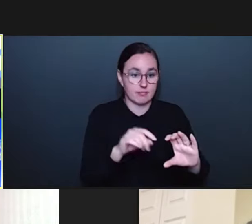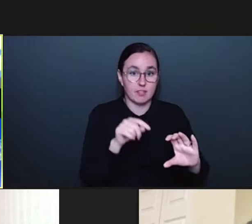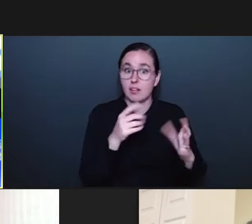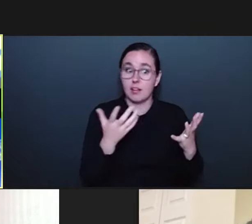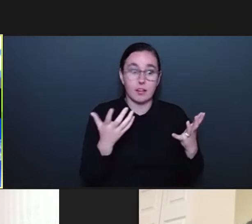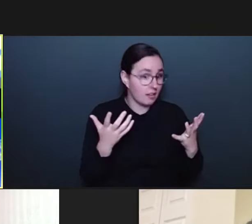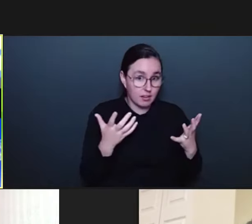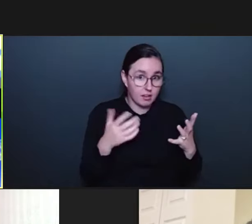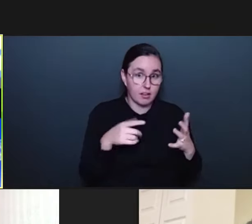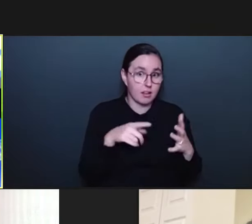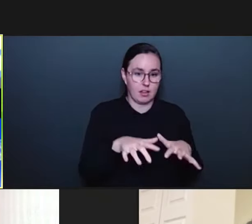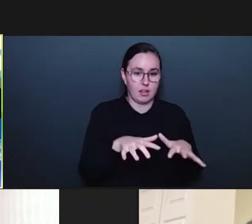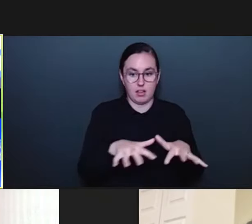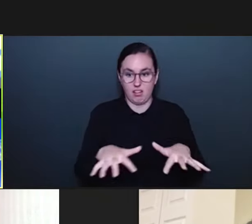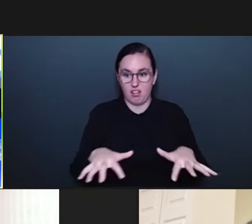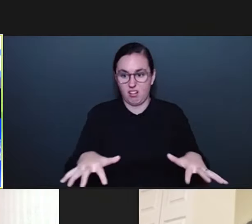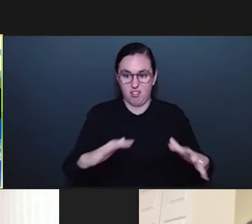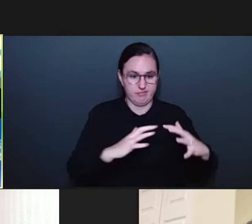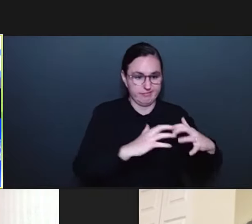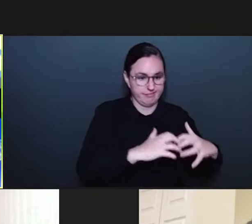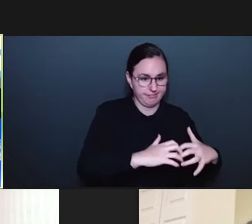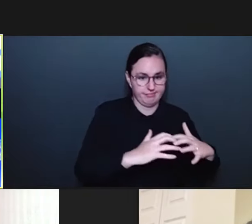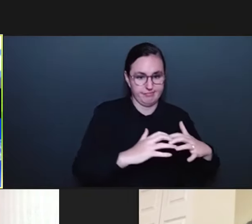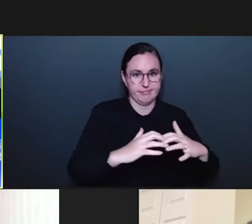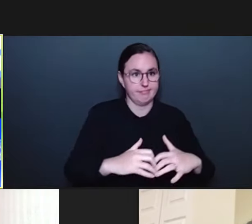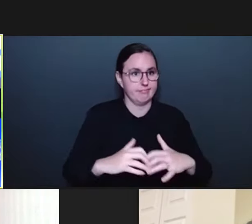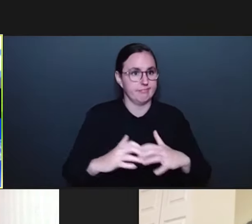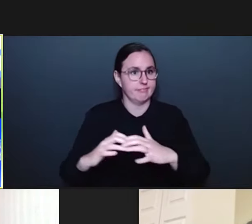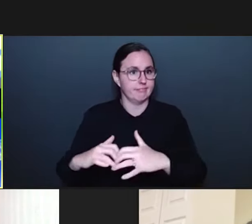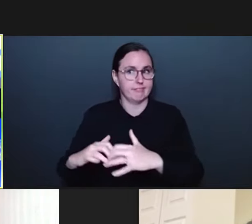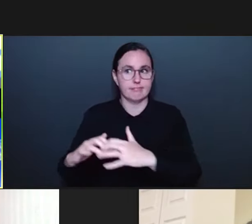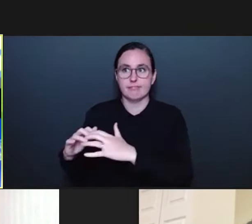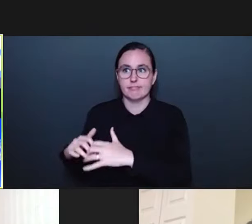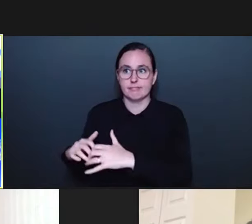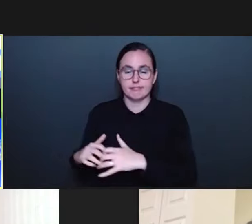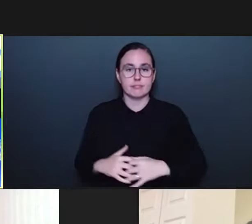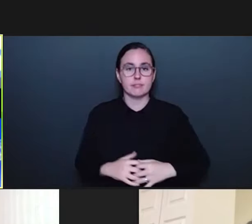The question now is, and again, I'm going to be very sort of solution-oriented because we all hear